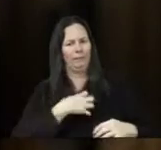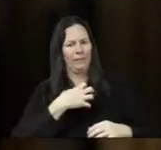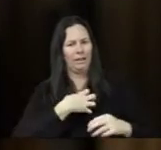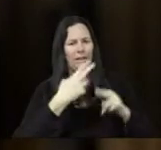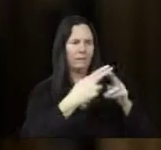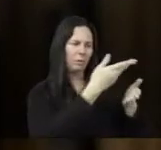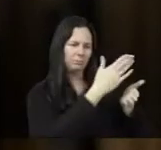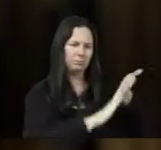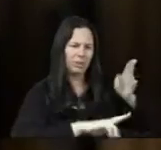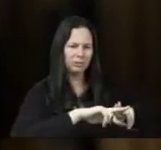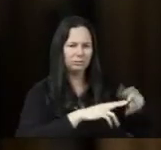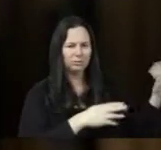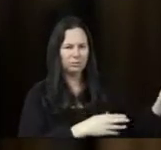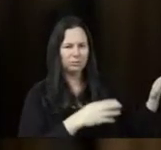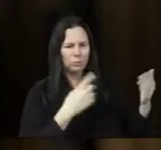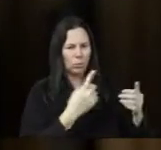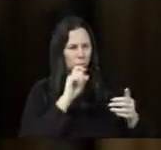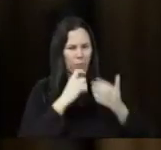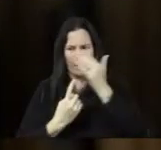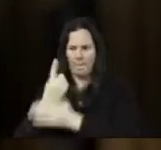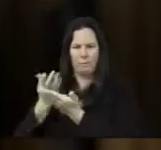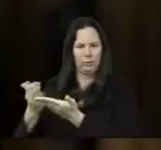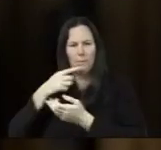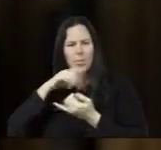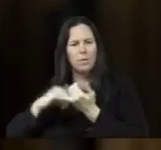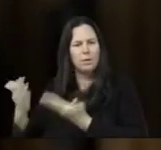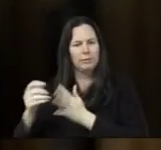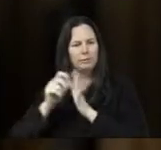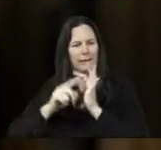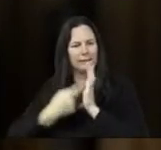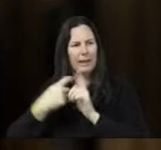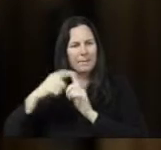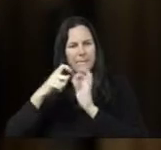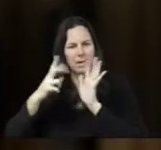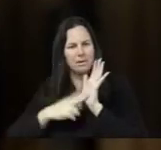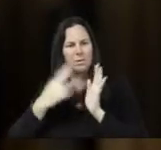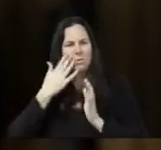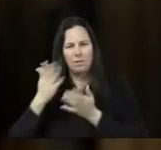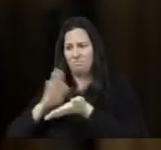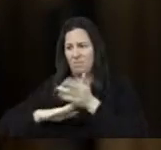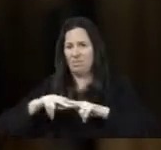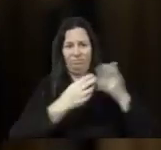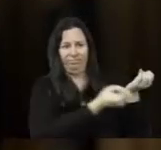with the huge fear for their parents, that... ..what will happen to the two boys, Peter and Ben,